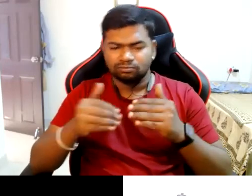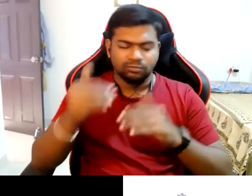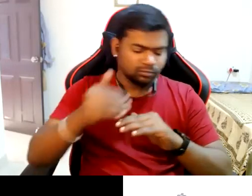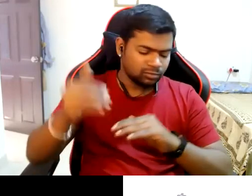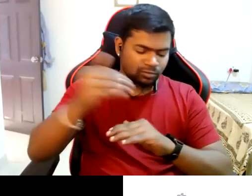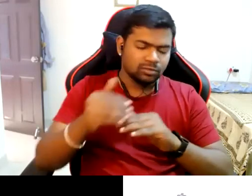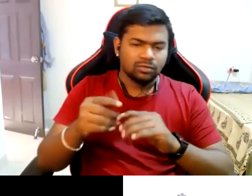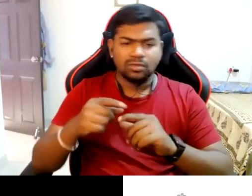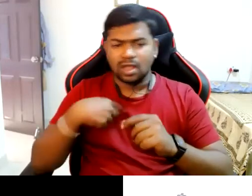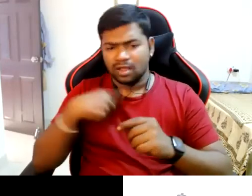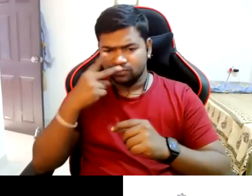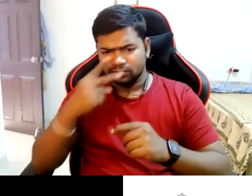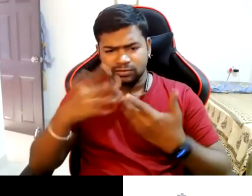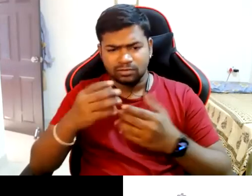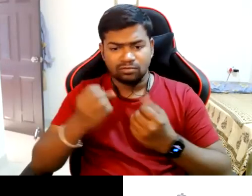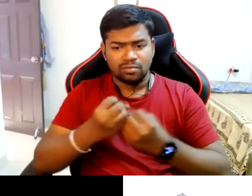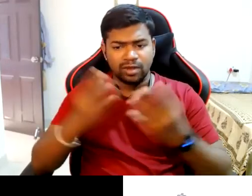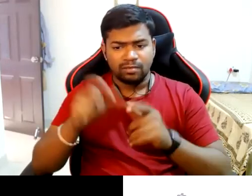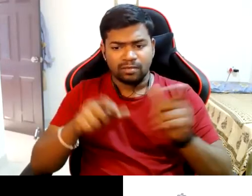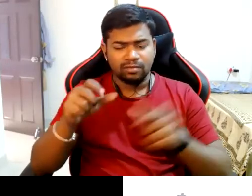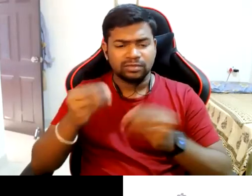So many times even now people would hide their disabilities they would not about it frankly.